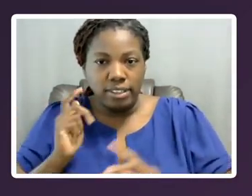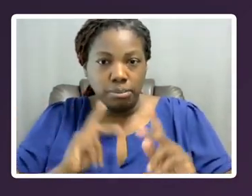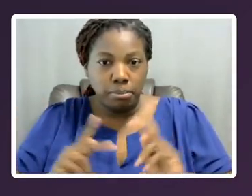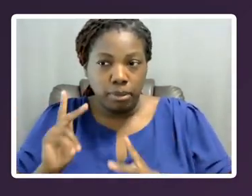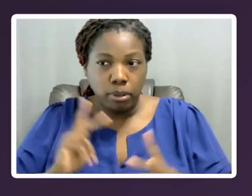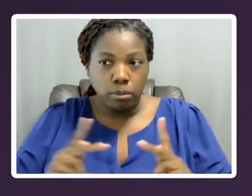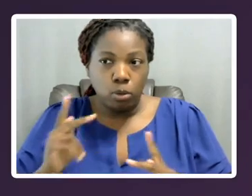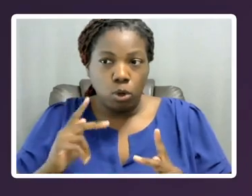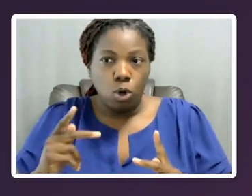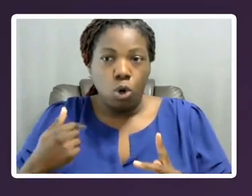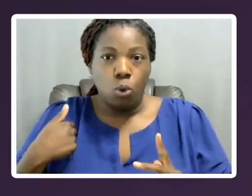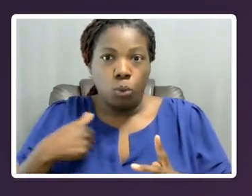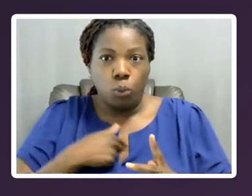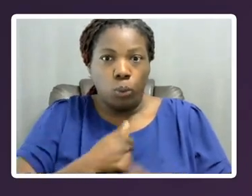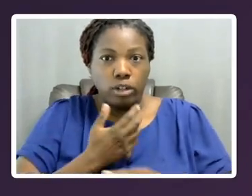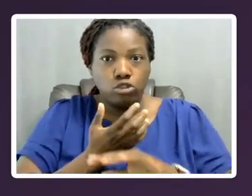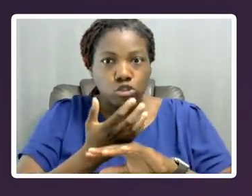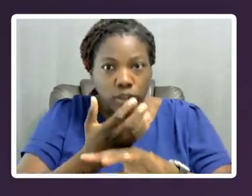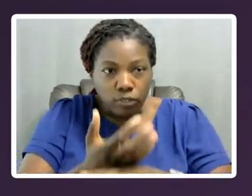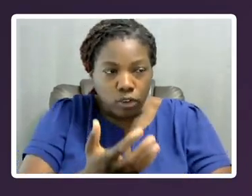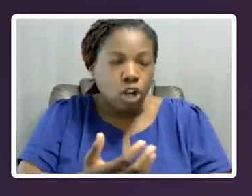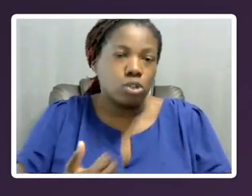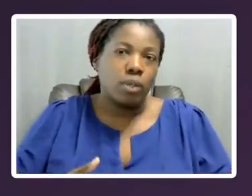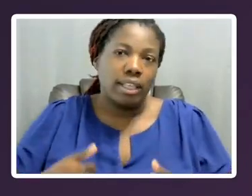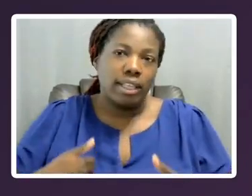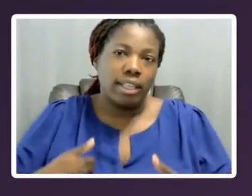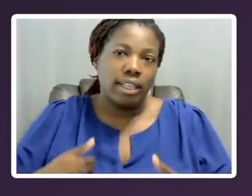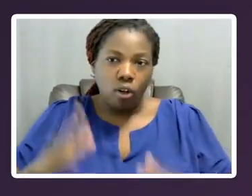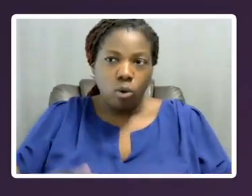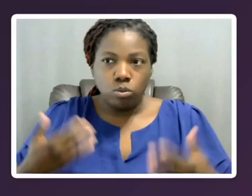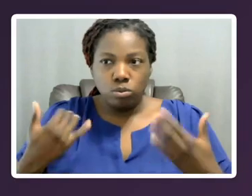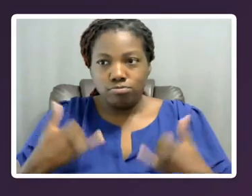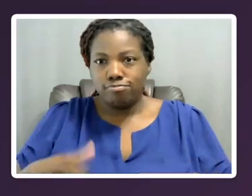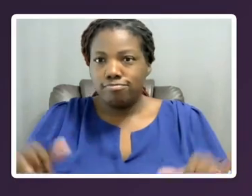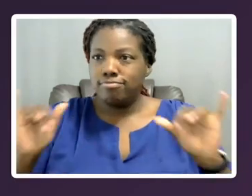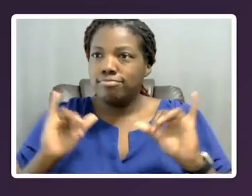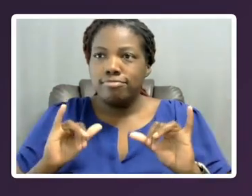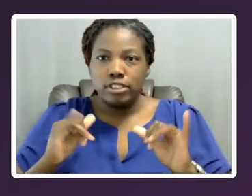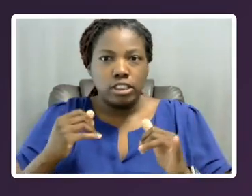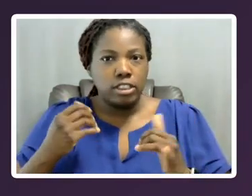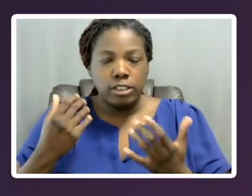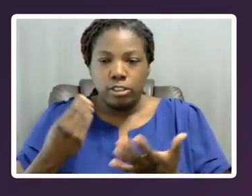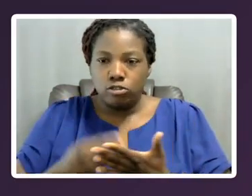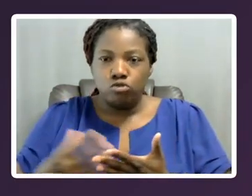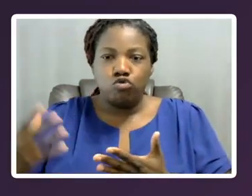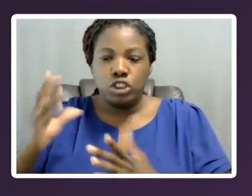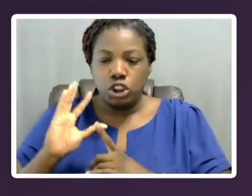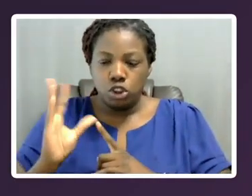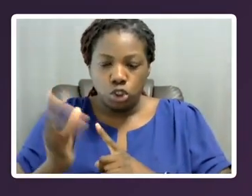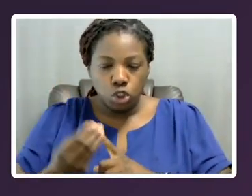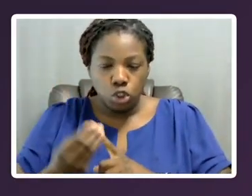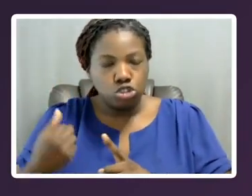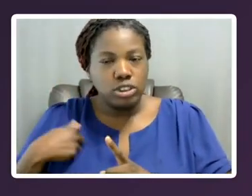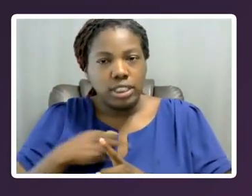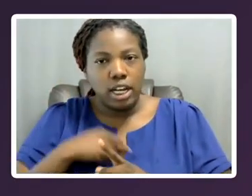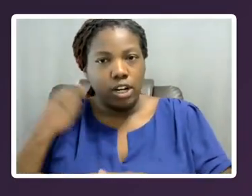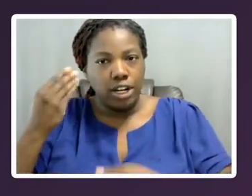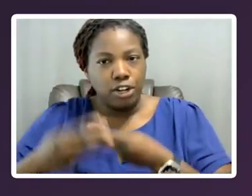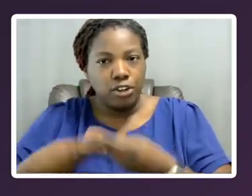cars, we live in houses. And we are still rich in our culture and our heritage. We are unique and